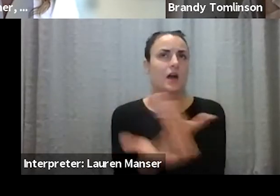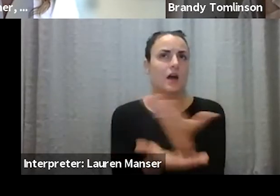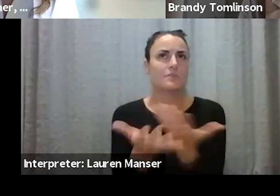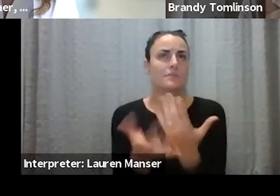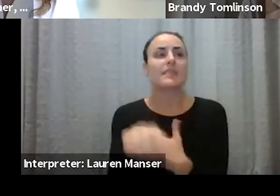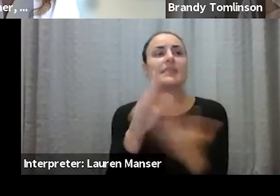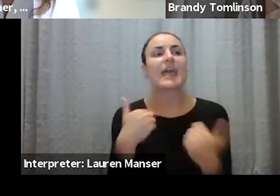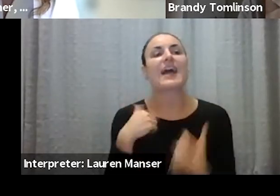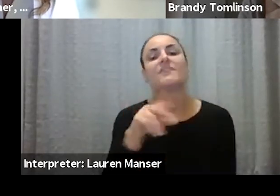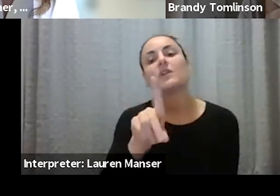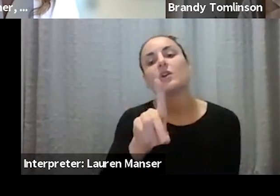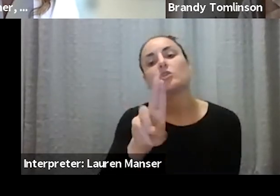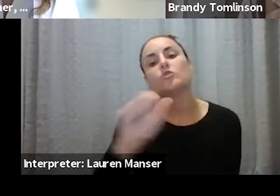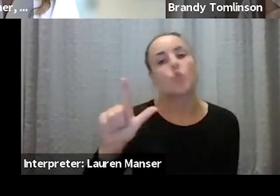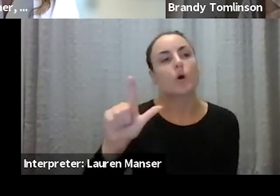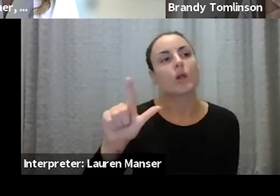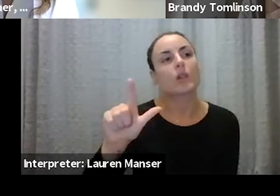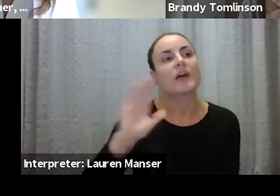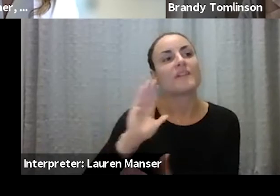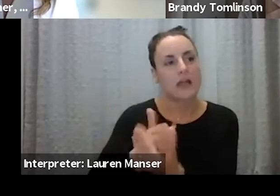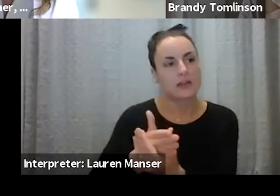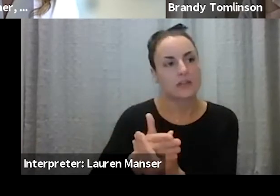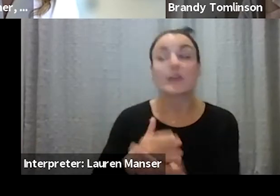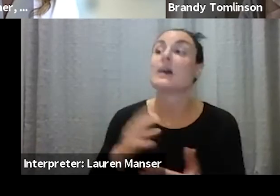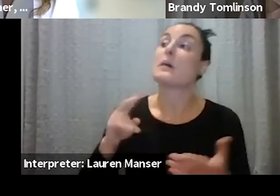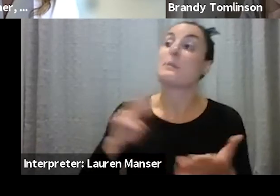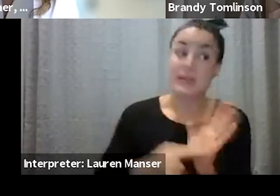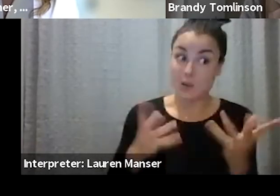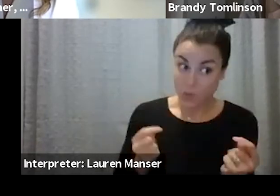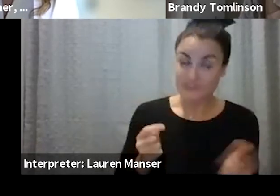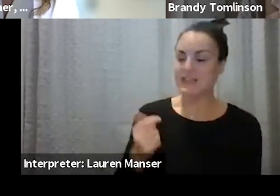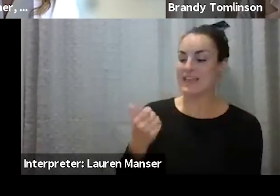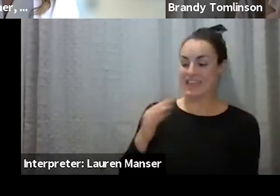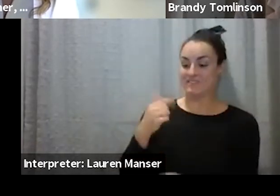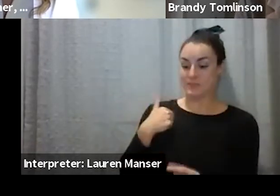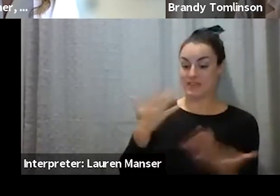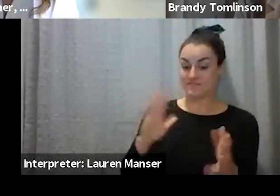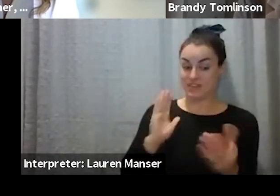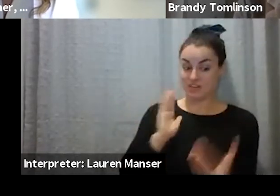so say I file with the city commission on human rights. If a matter that you file with the commission falls within